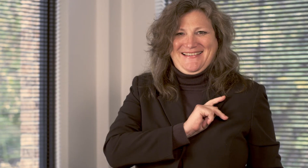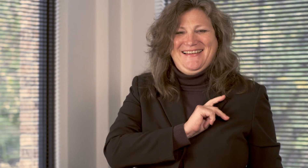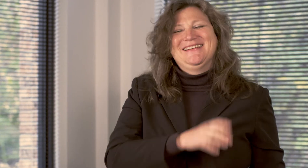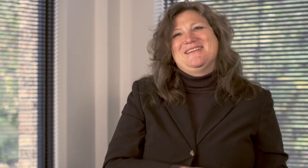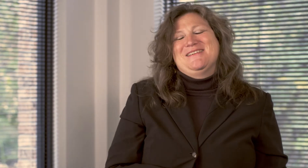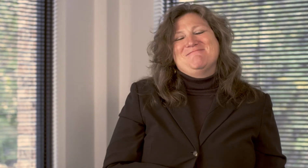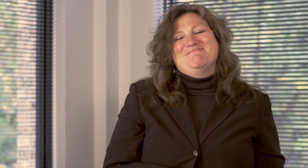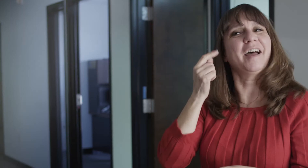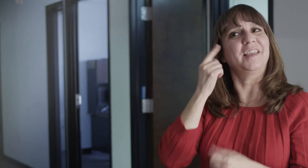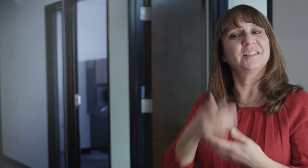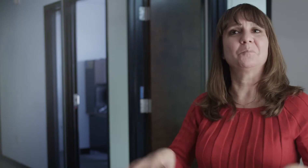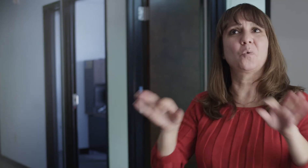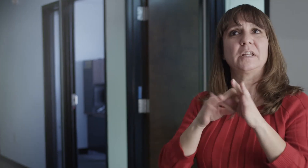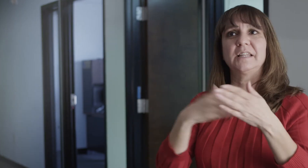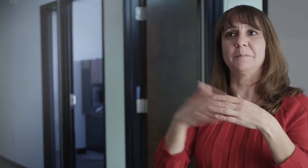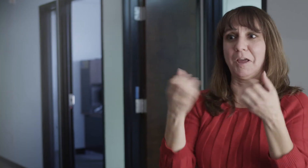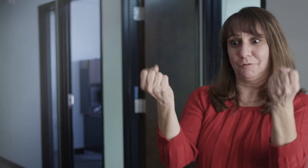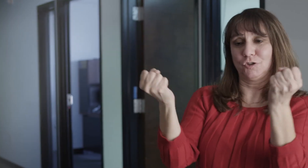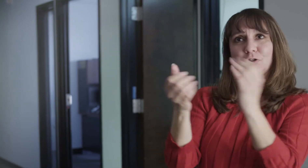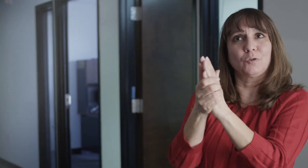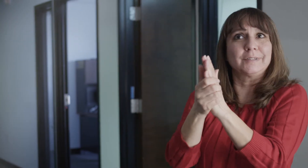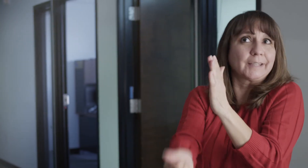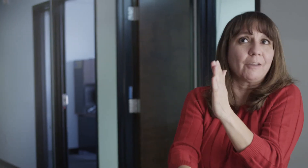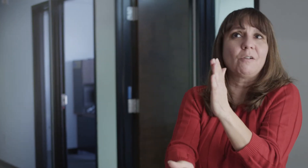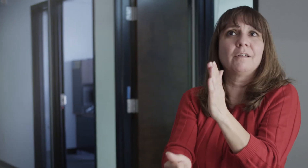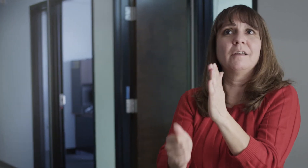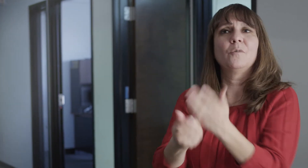What's important, I think has less to do with your signing abilities